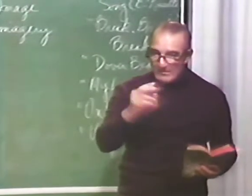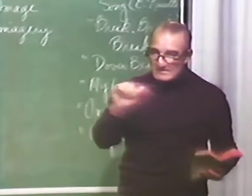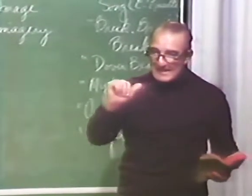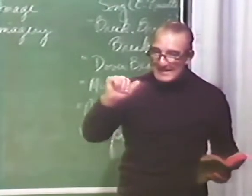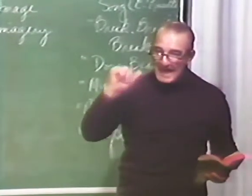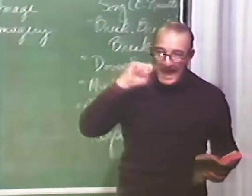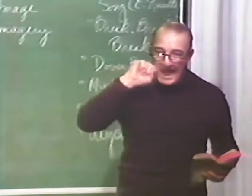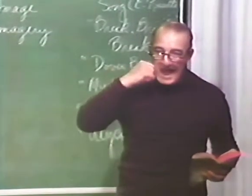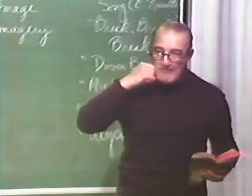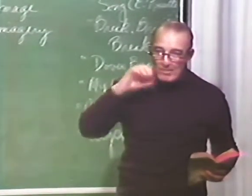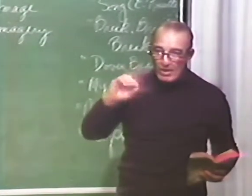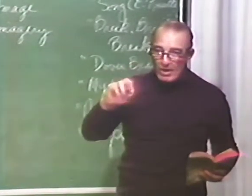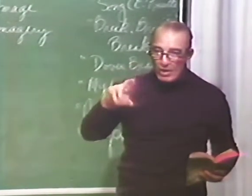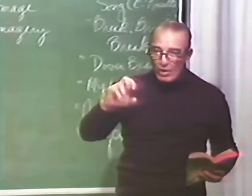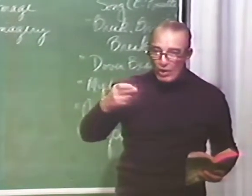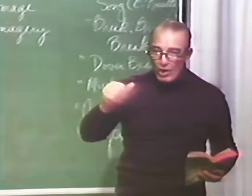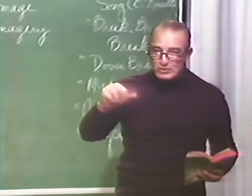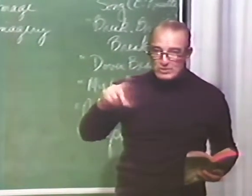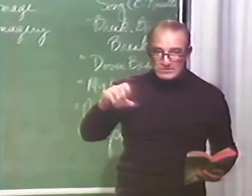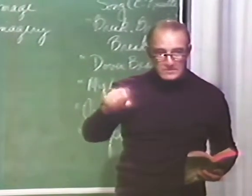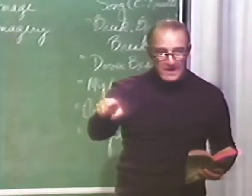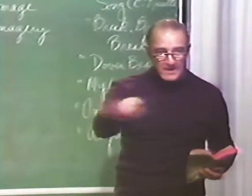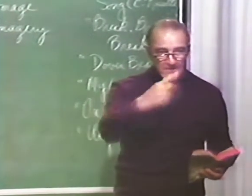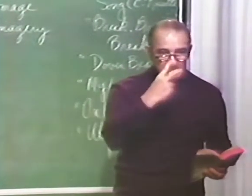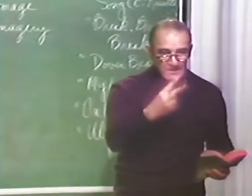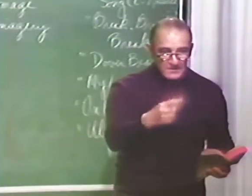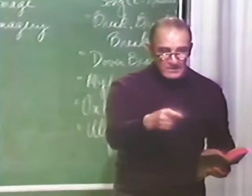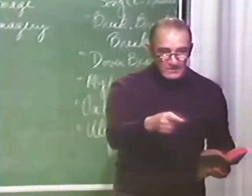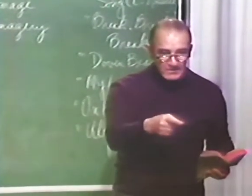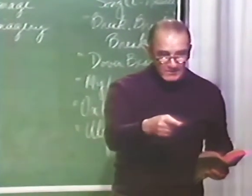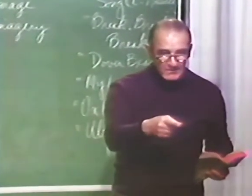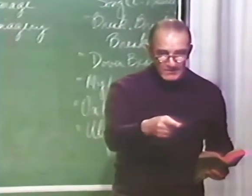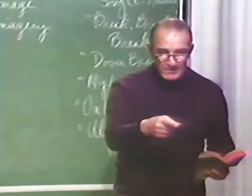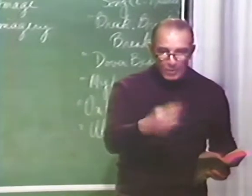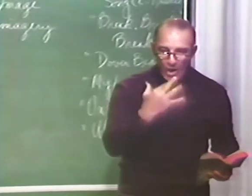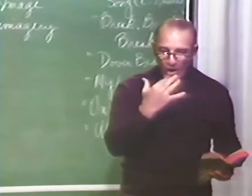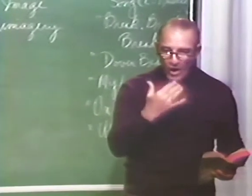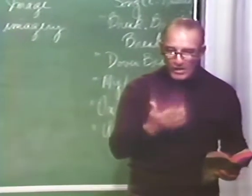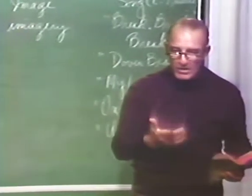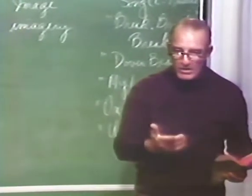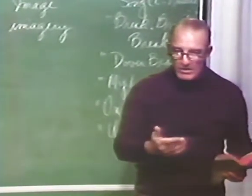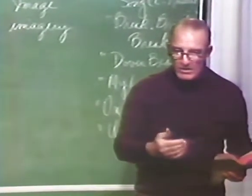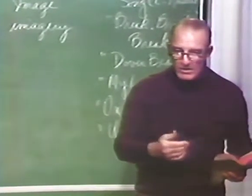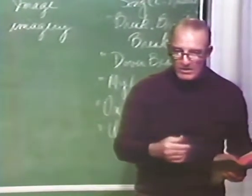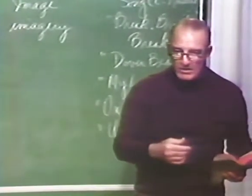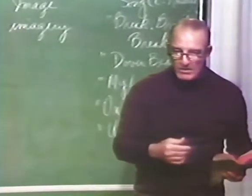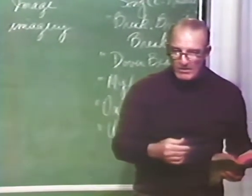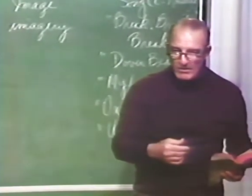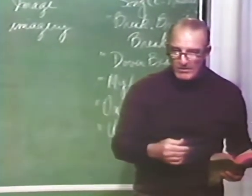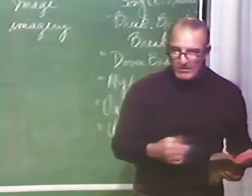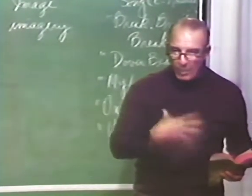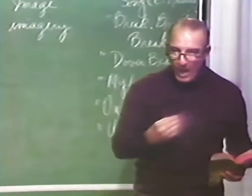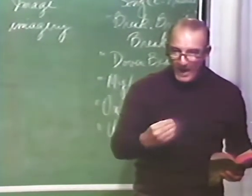HAVE YOU EVER SEEN APPLE ORCHARDS? WHAT COLOR? - PINK.